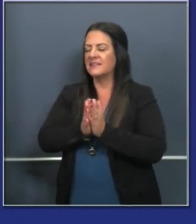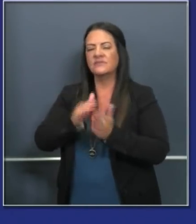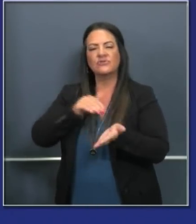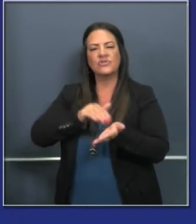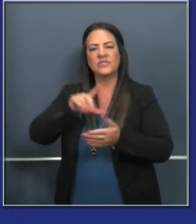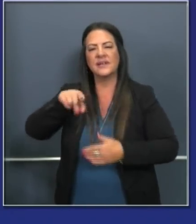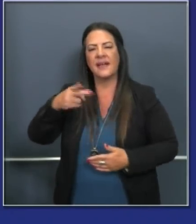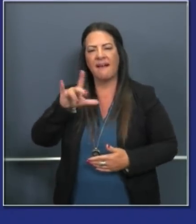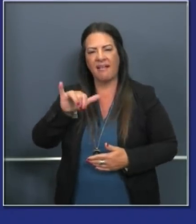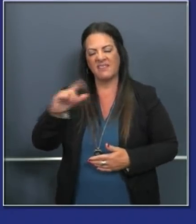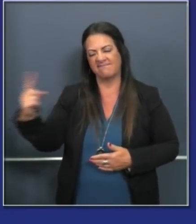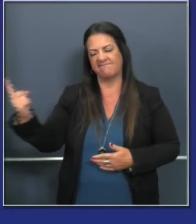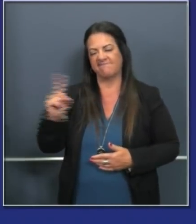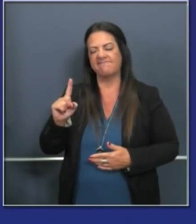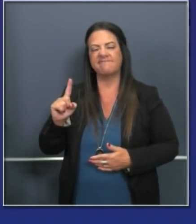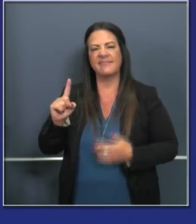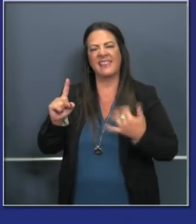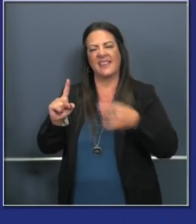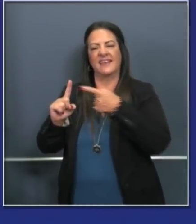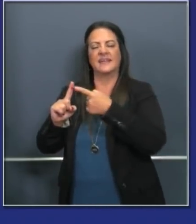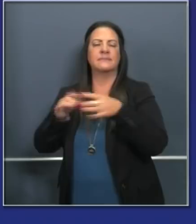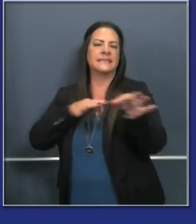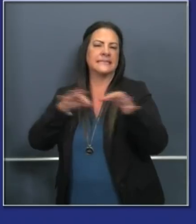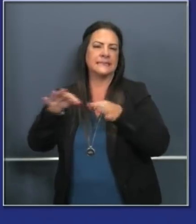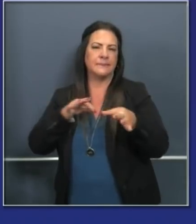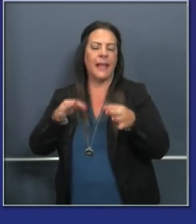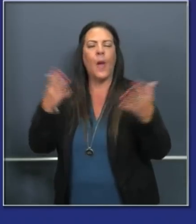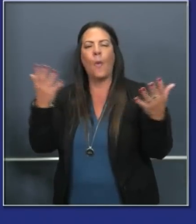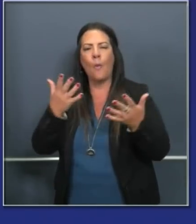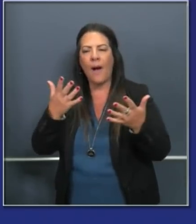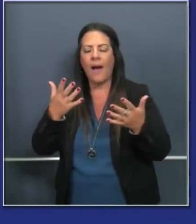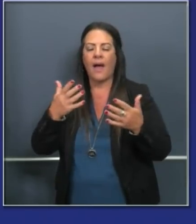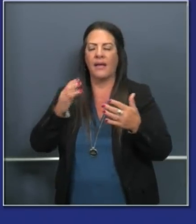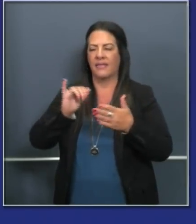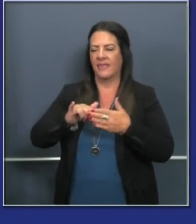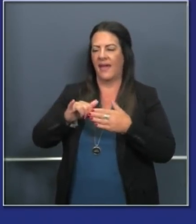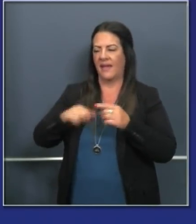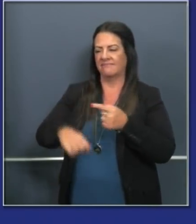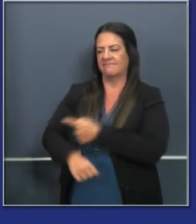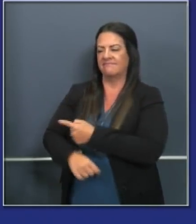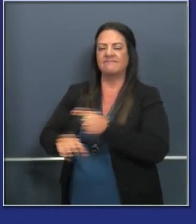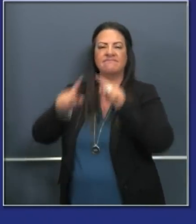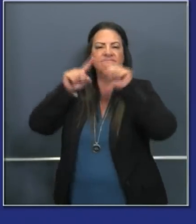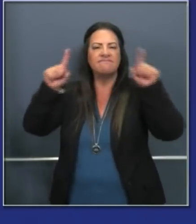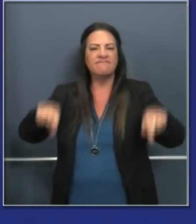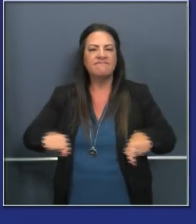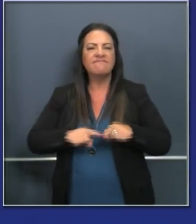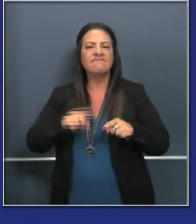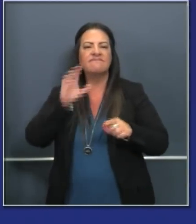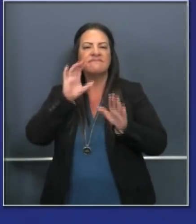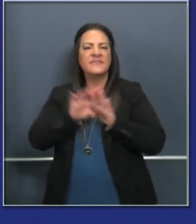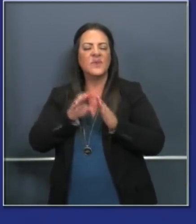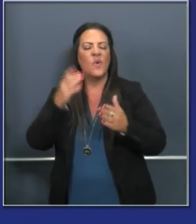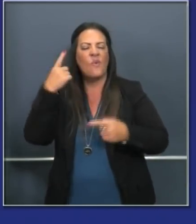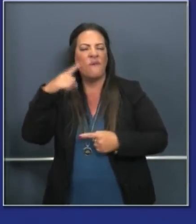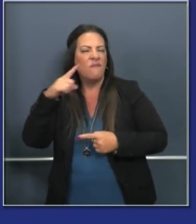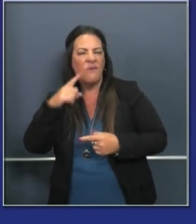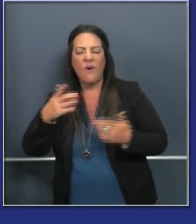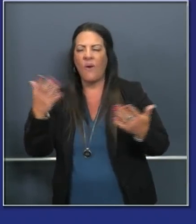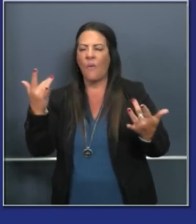MOMENT. LET ME NO LONGER BELABOR THIS LET ME NOW ASK DOCTOR GALLEY TO COME UP AND MAKE A LITTLE BIT MORE SENSE